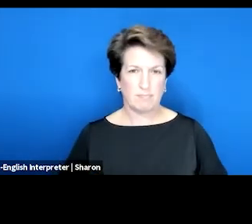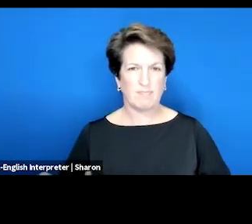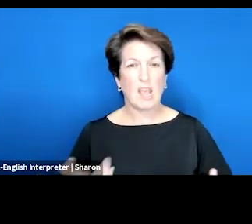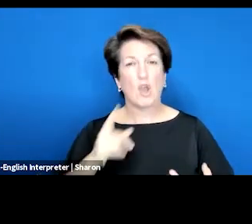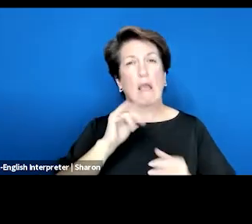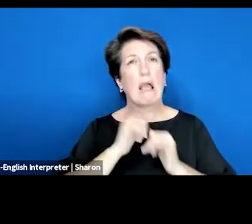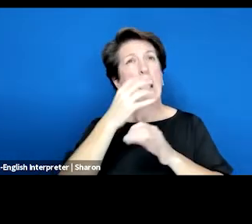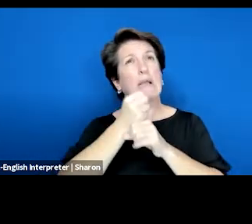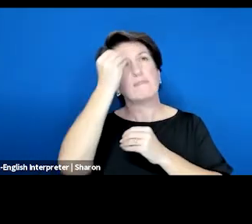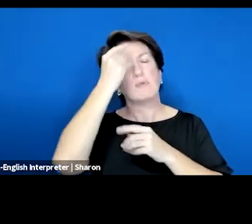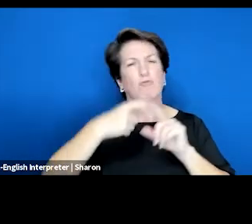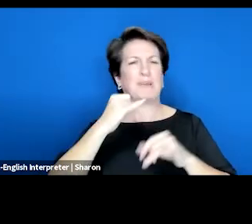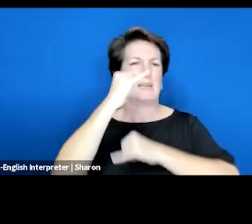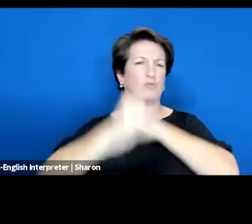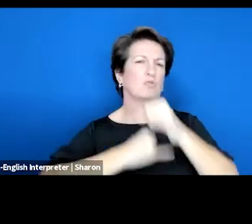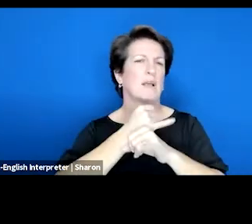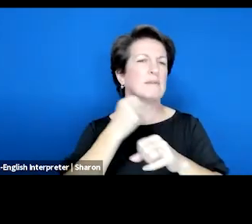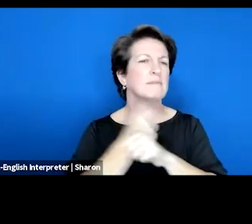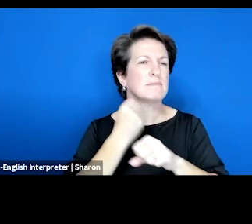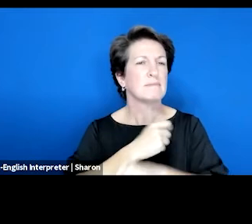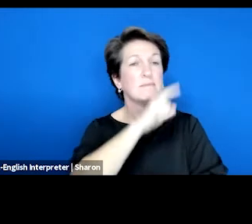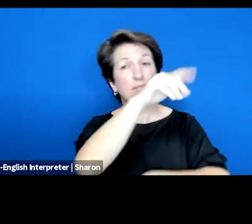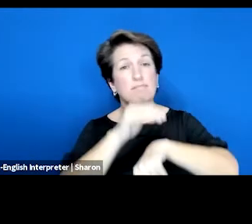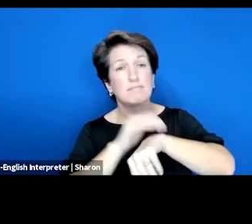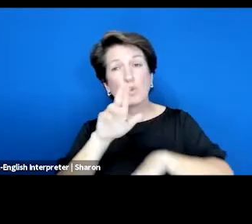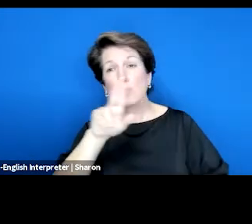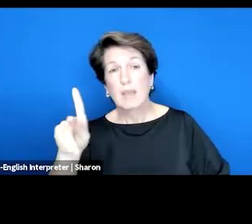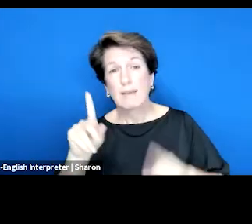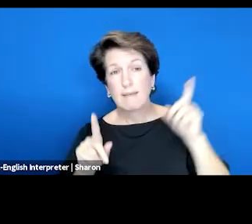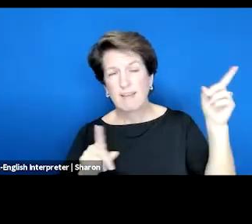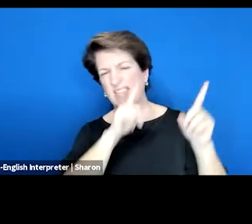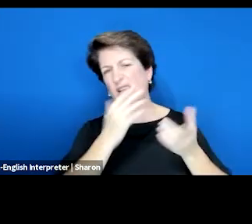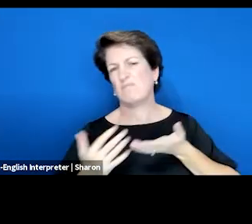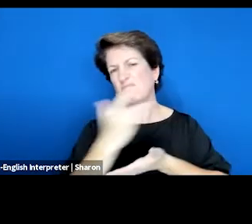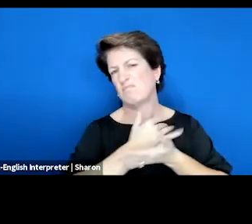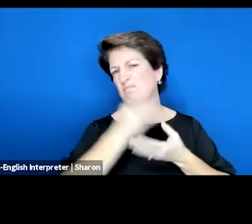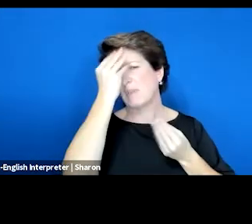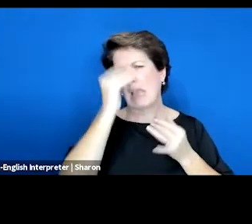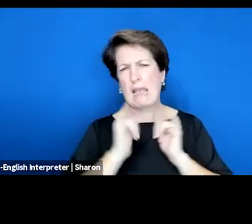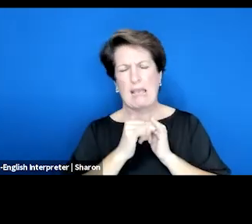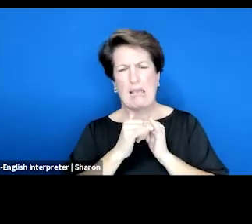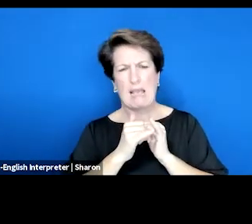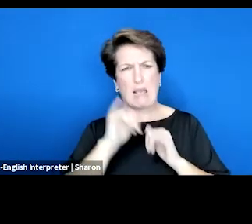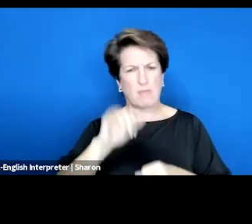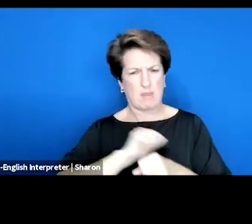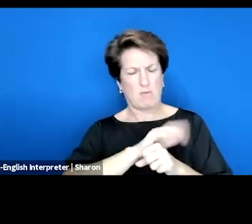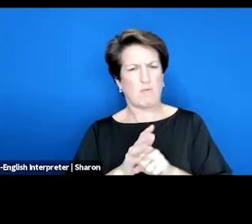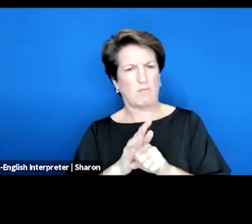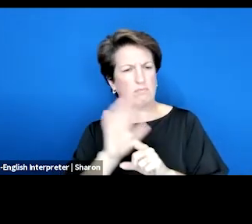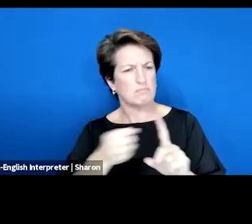information when we think through the work that we are trying to accomplish through our clinics , and through this town hall, and through the work with the